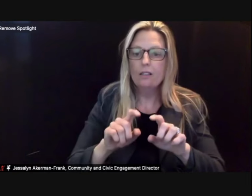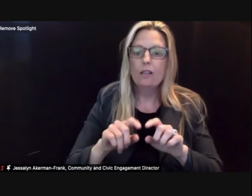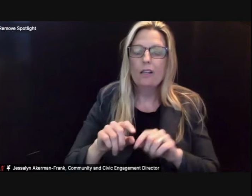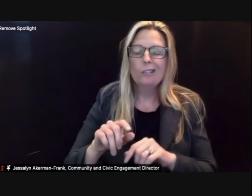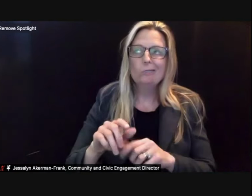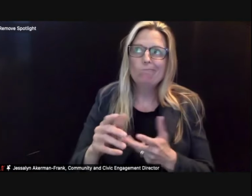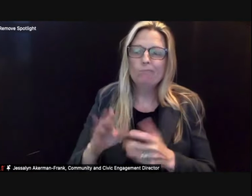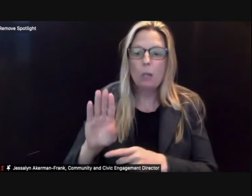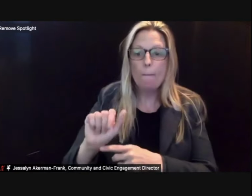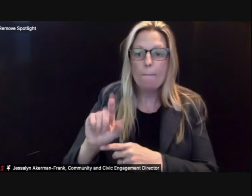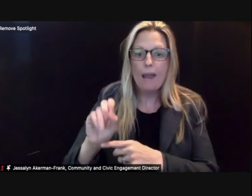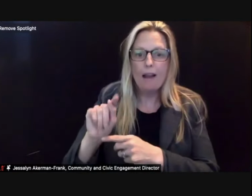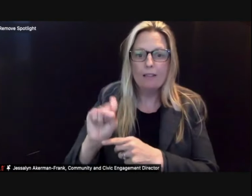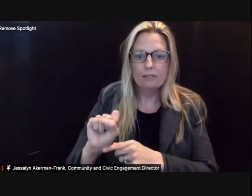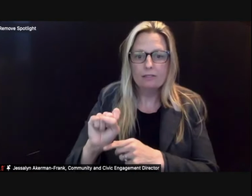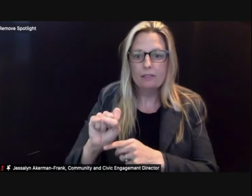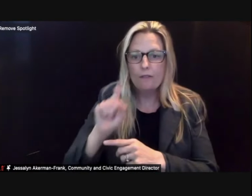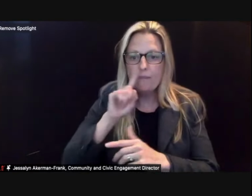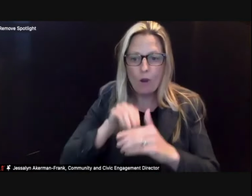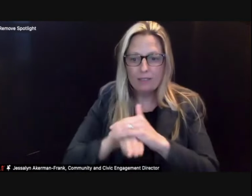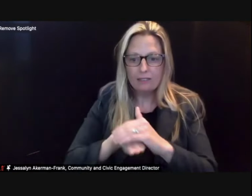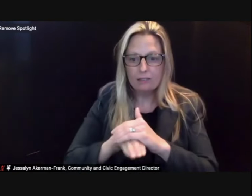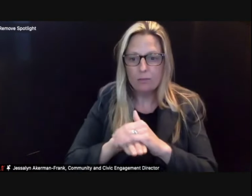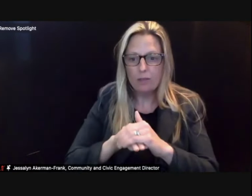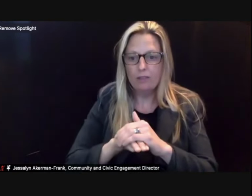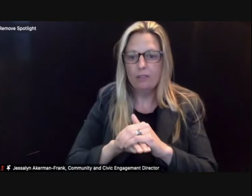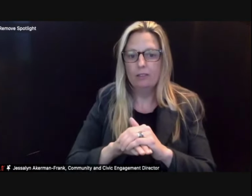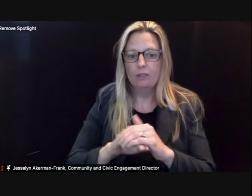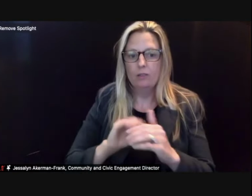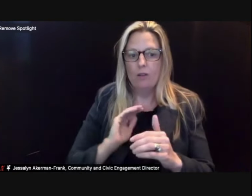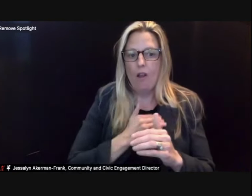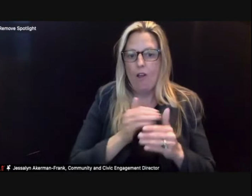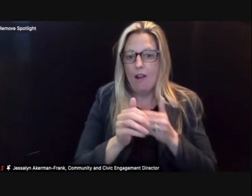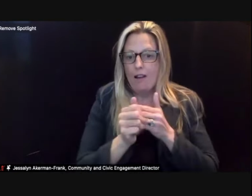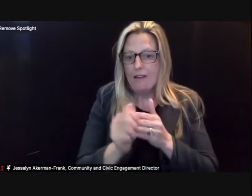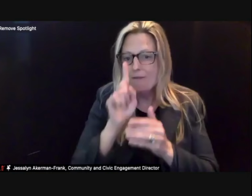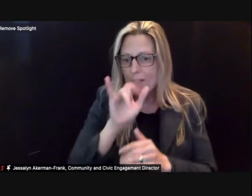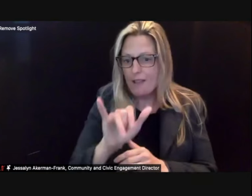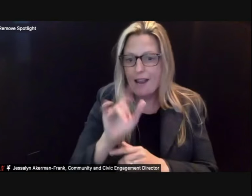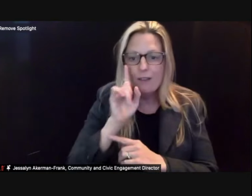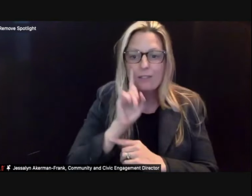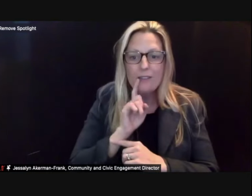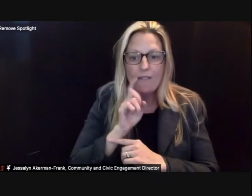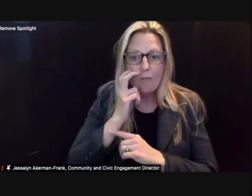ballots for accessibility. Our lead for that is a deafblind